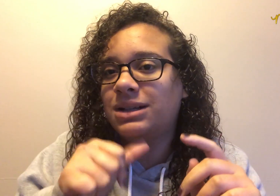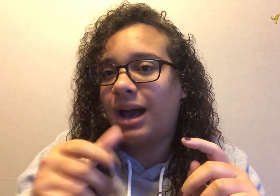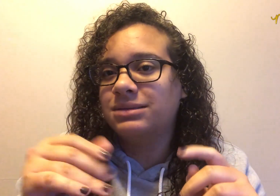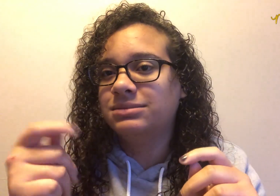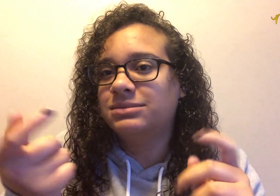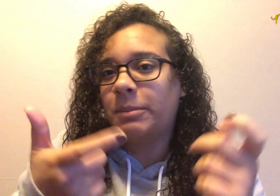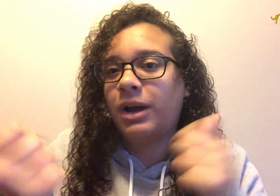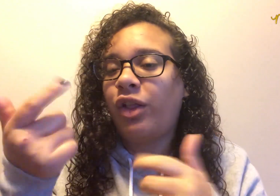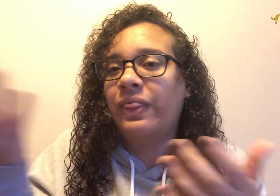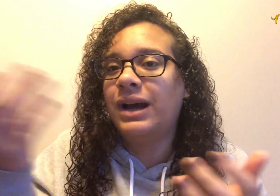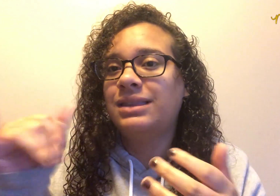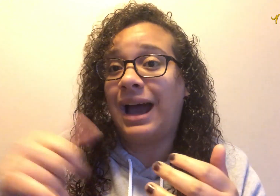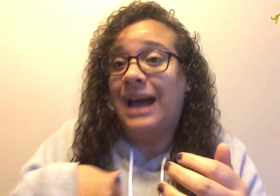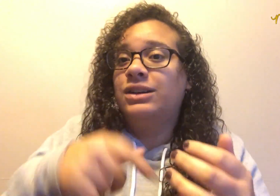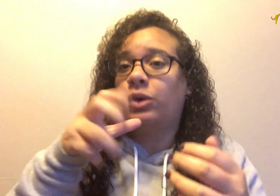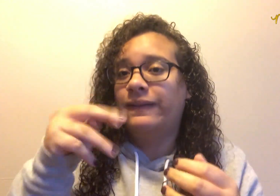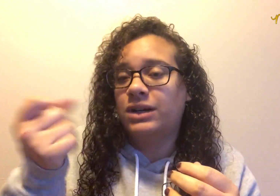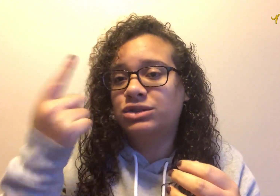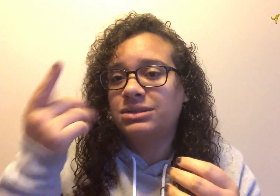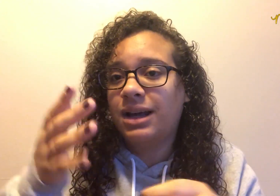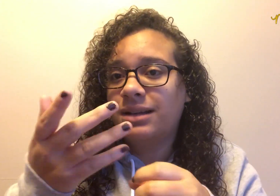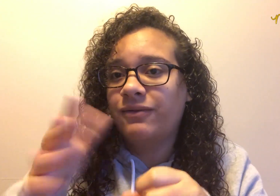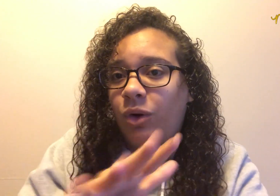It's something that not even I fully understand.